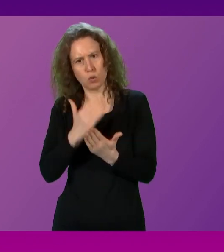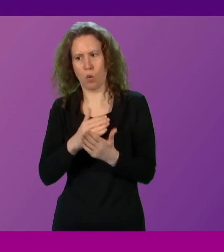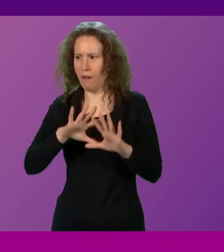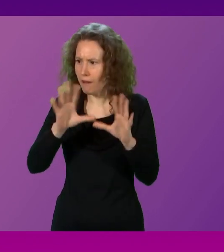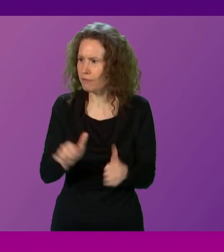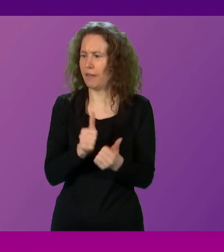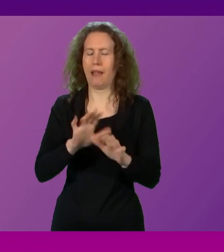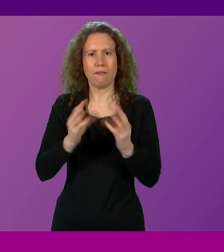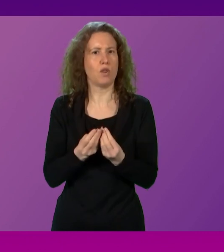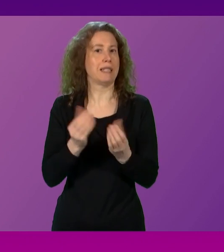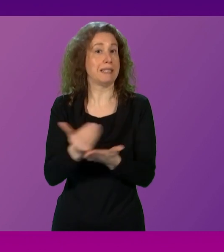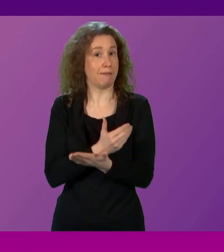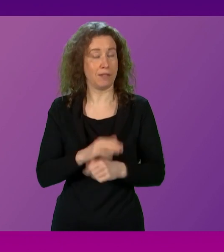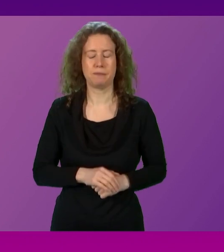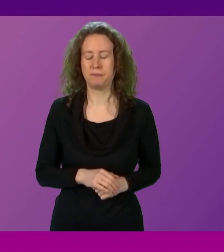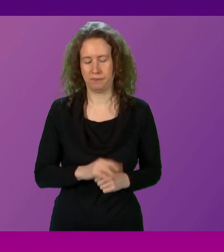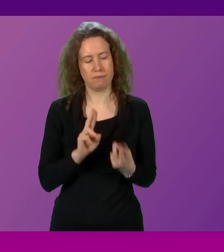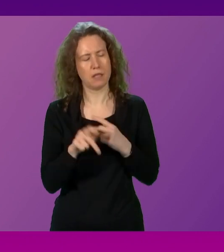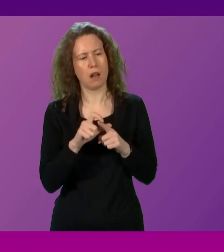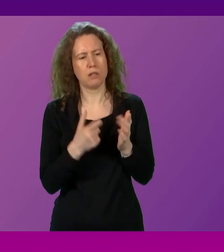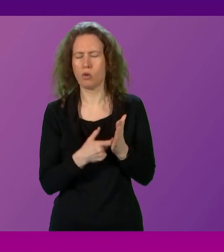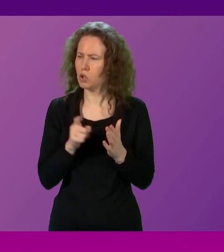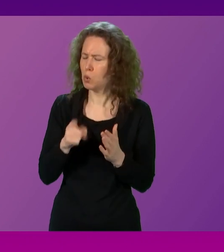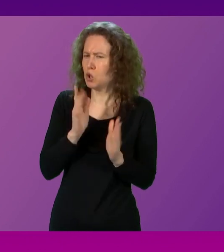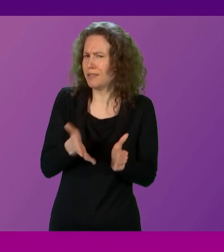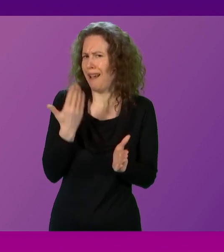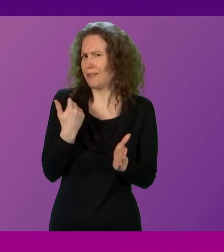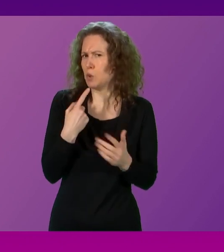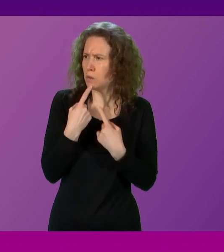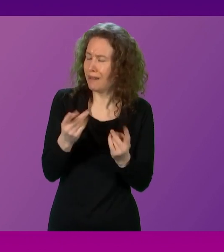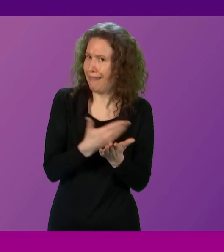The First Minister just has to be clear with people. Can she confirm